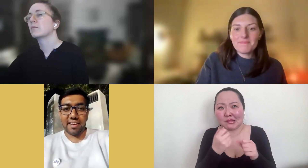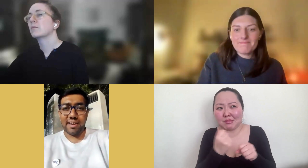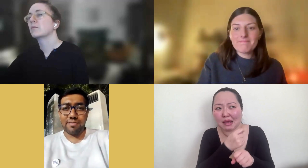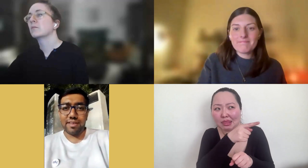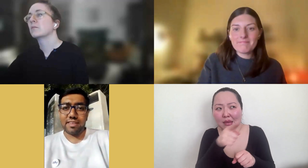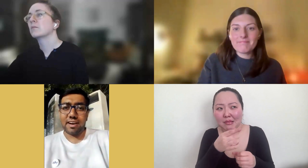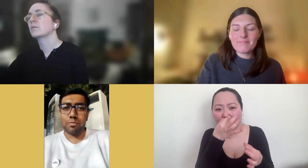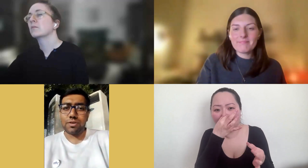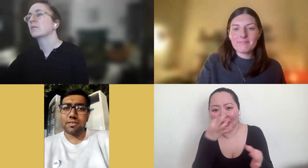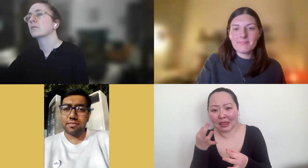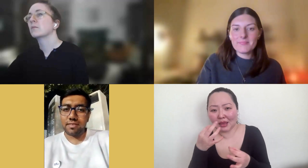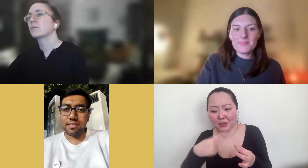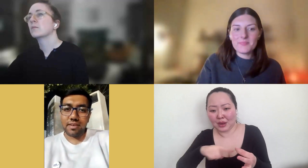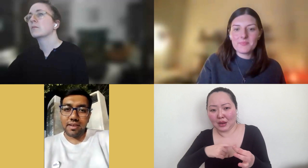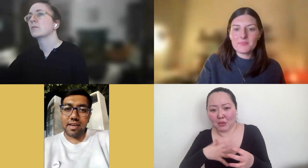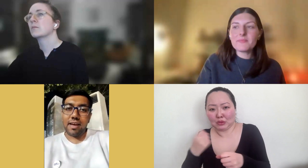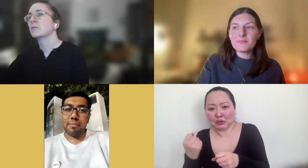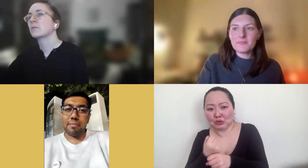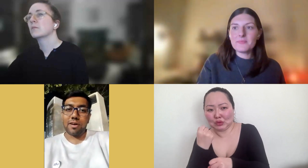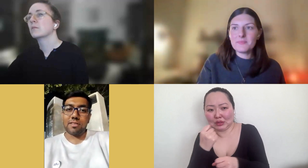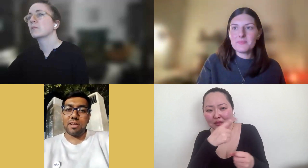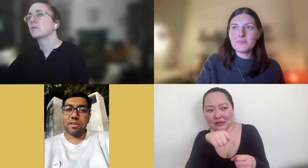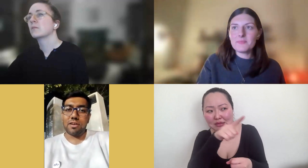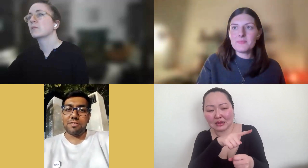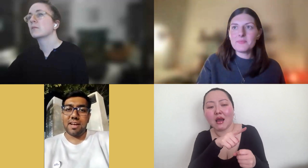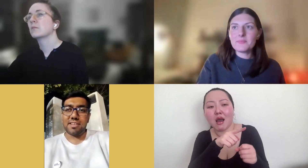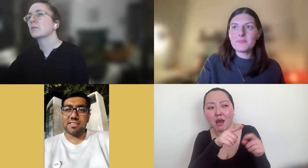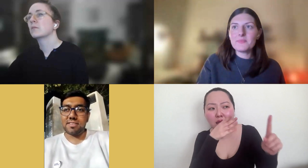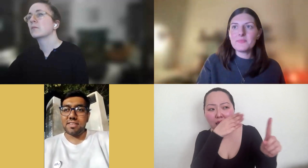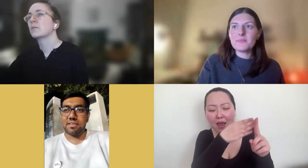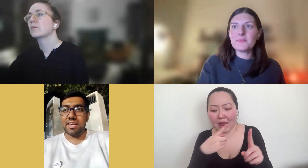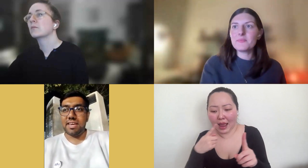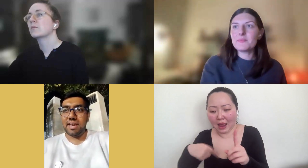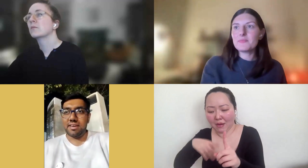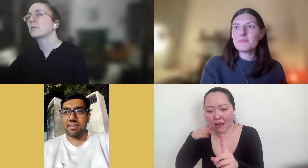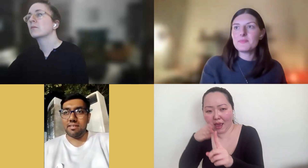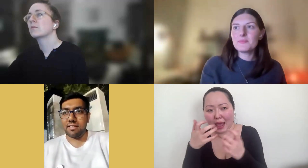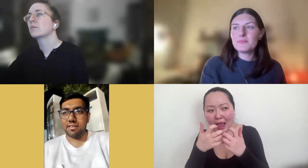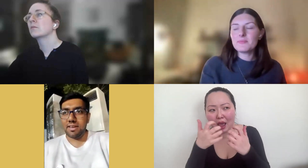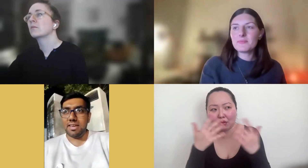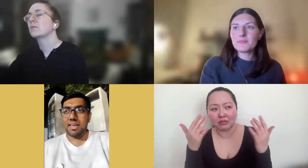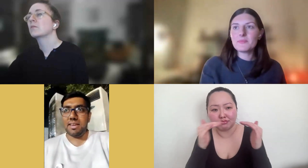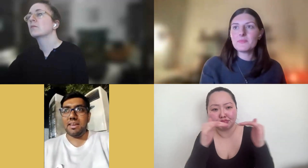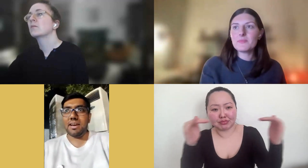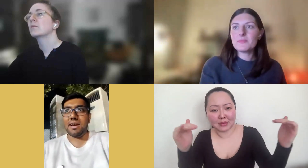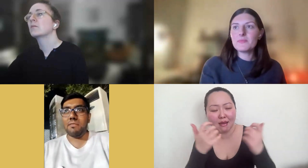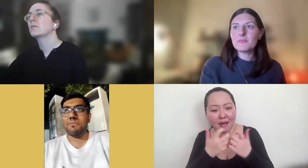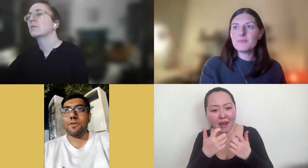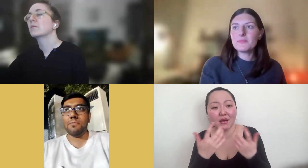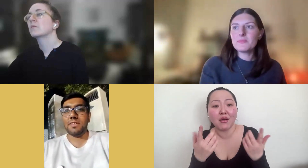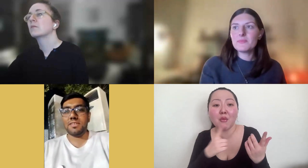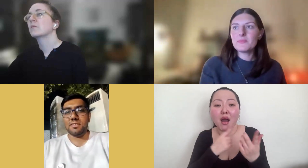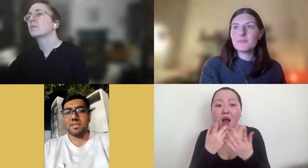and align with their motive. Because a lot of grants that we get here in India come from a